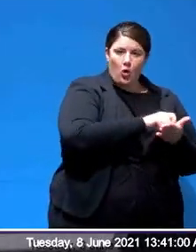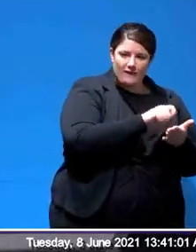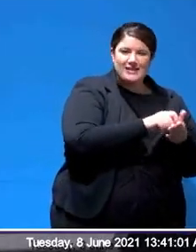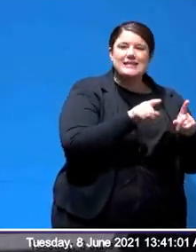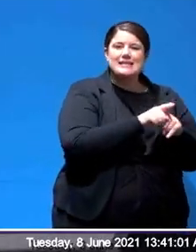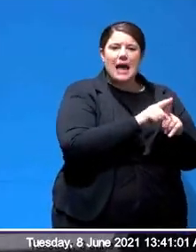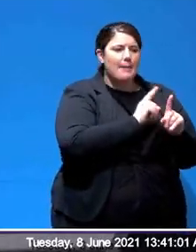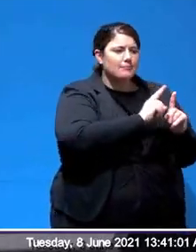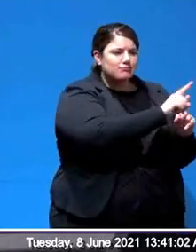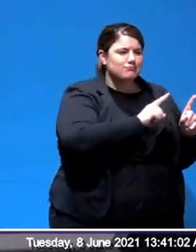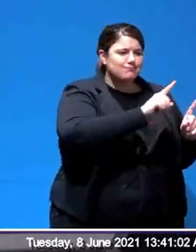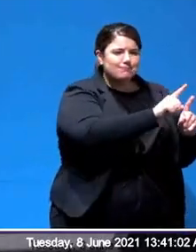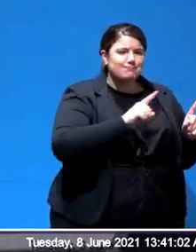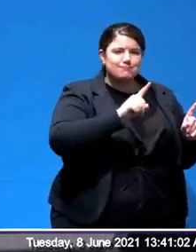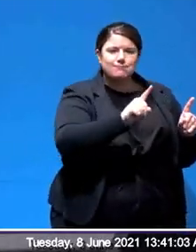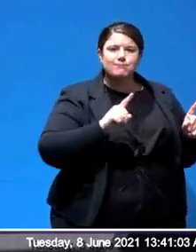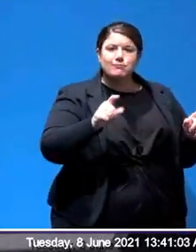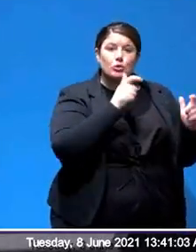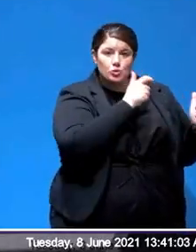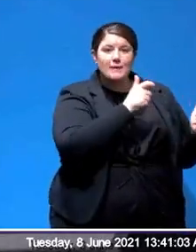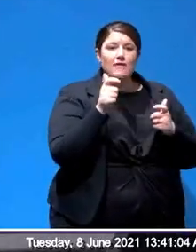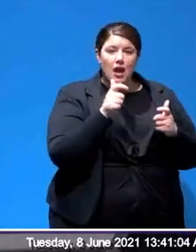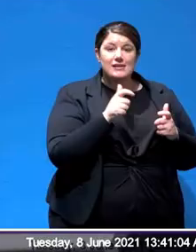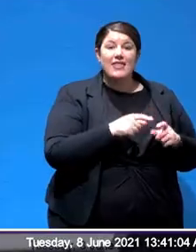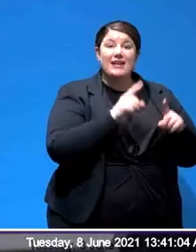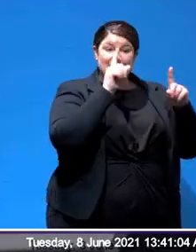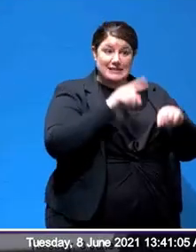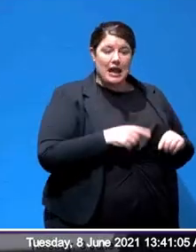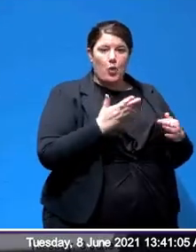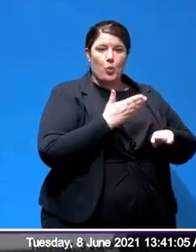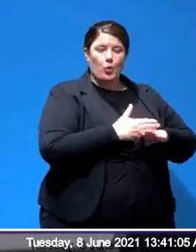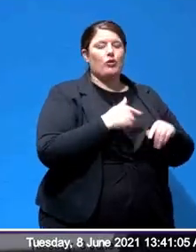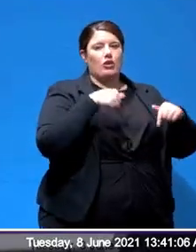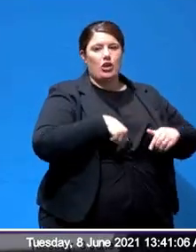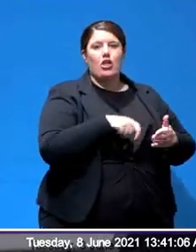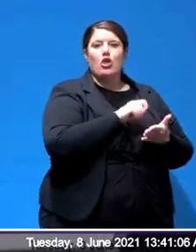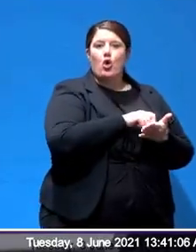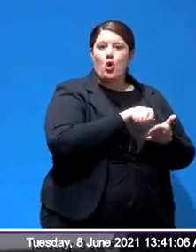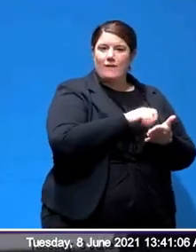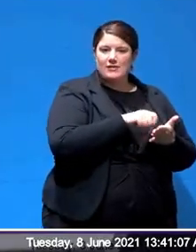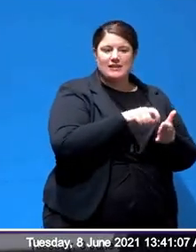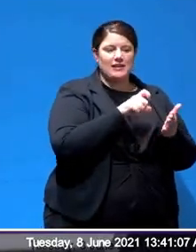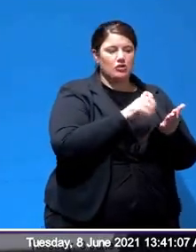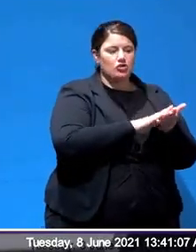They would start their day, at least the day at our office at 75 Port Road, Cheltenham.